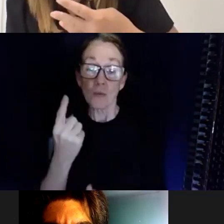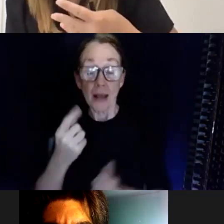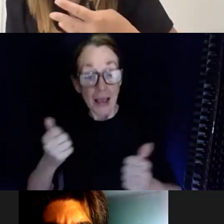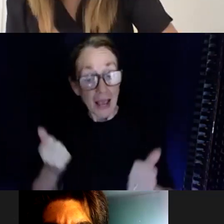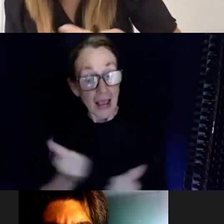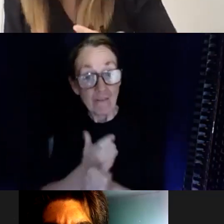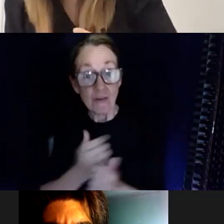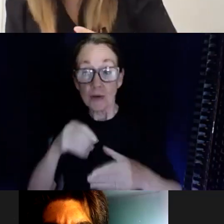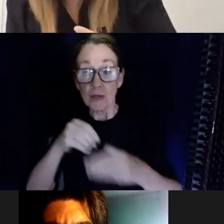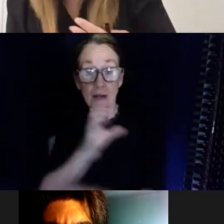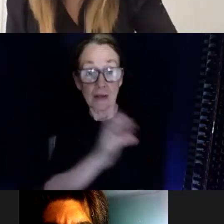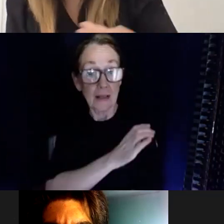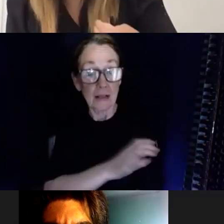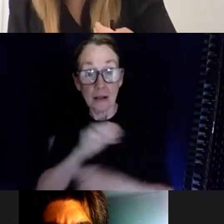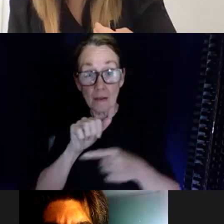IN MICHIGAN THEY HAVE A DEAF HEALTH CLINIC THAT SERVES EVERYONE.